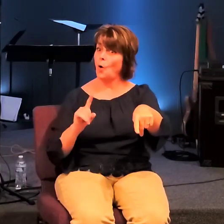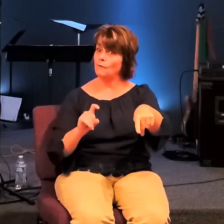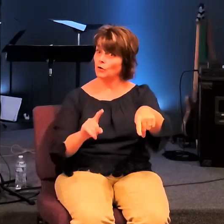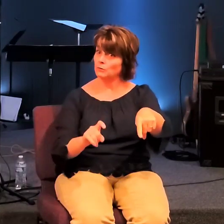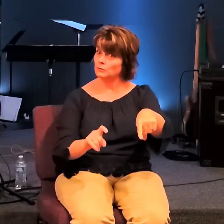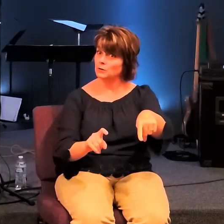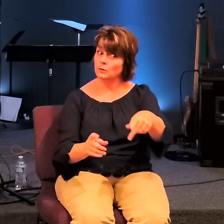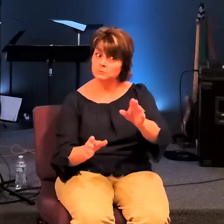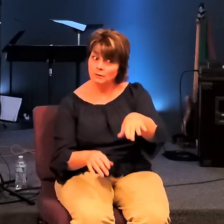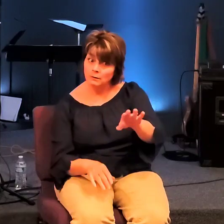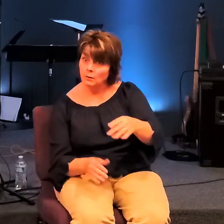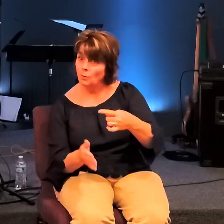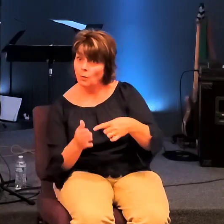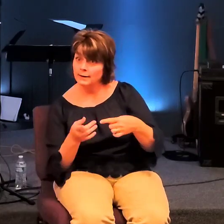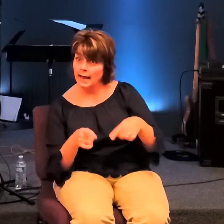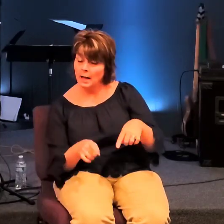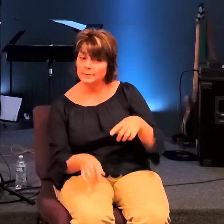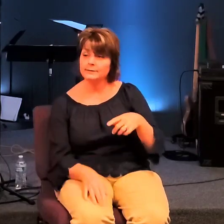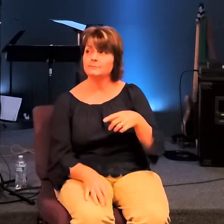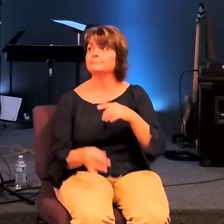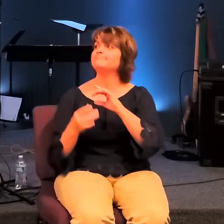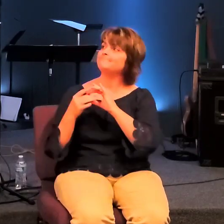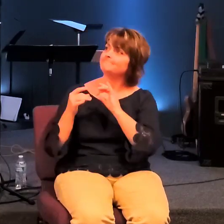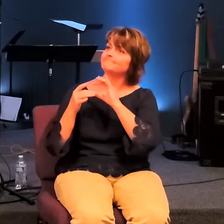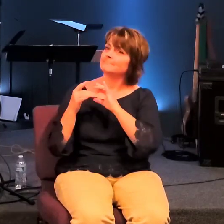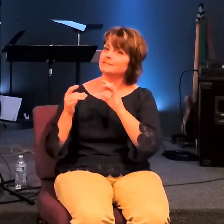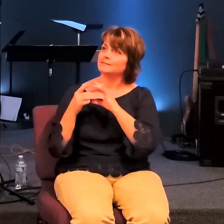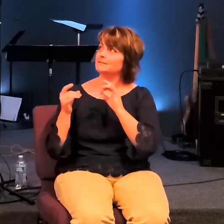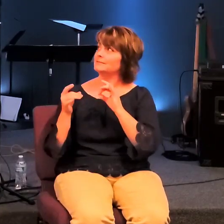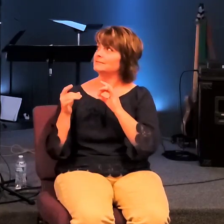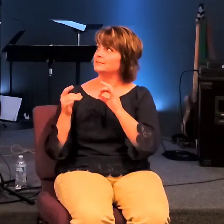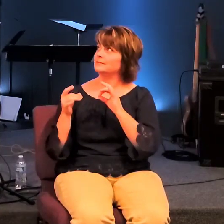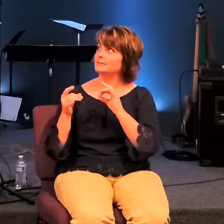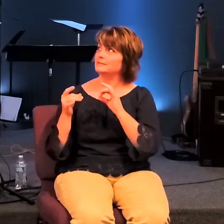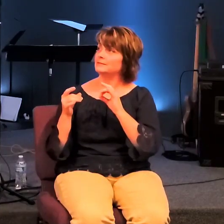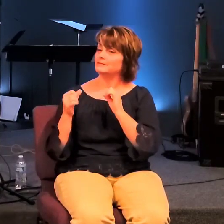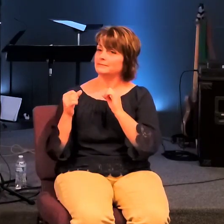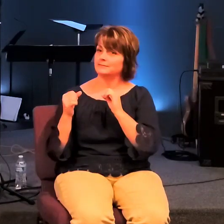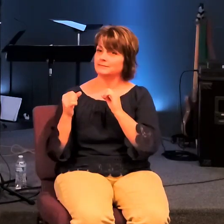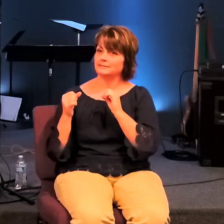what happened I told him and you know this this could be worse I mean you broke glass